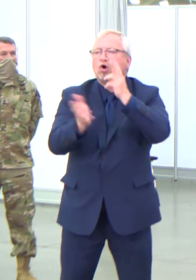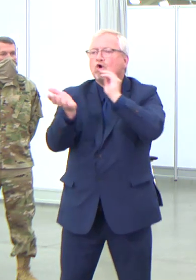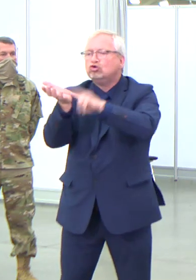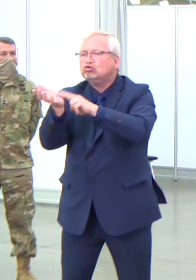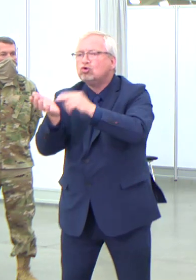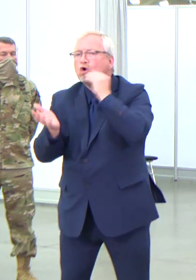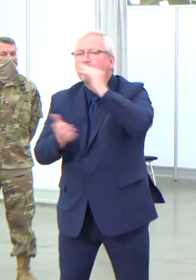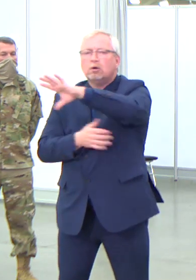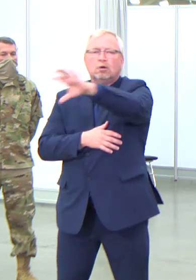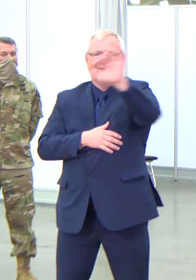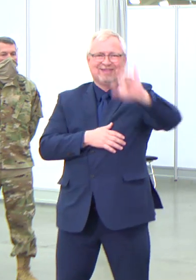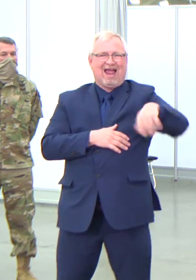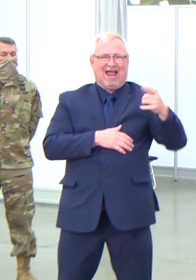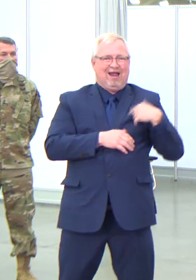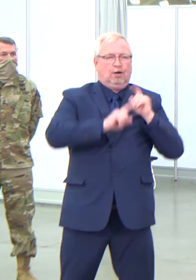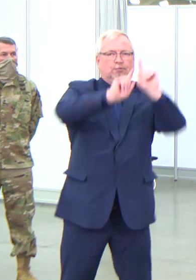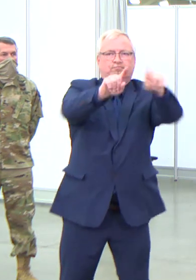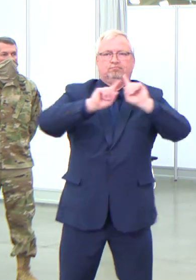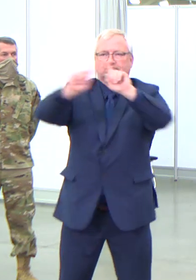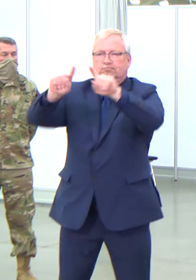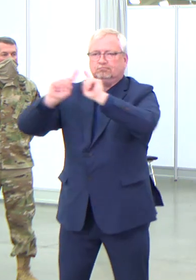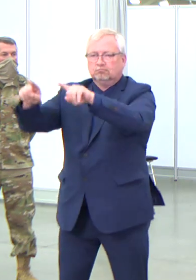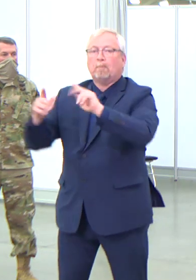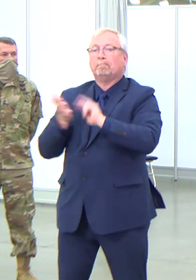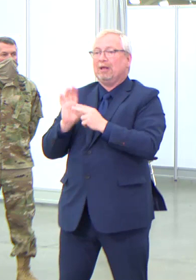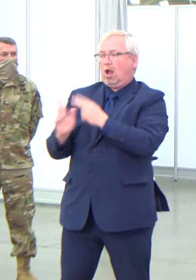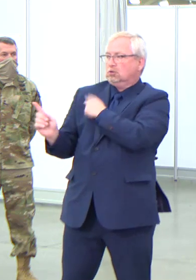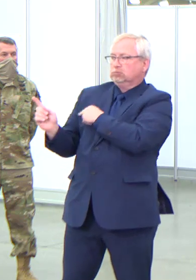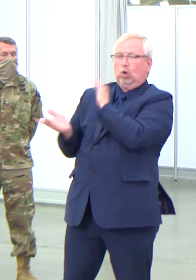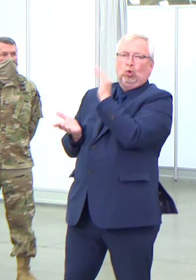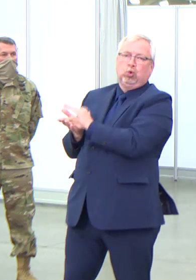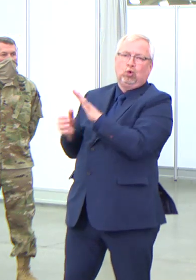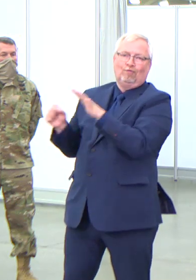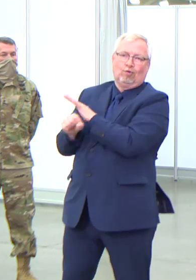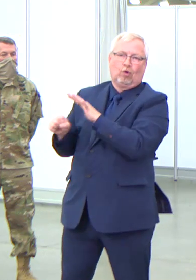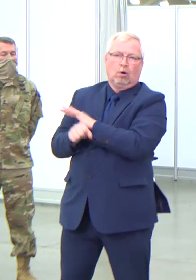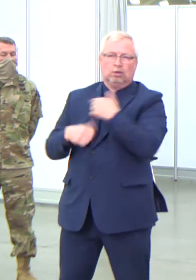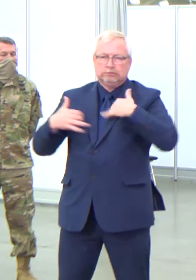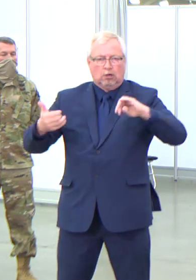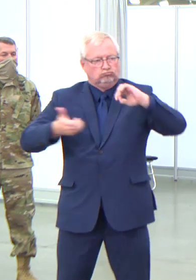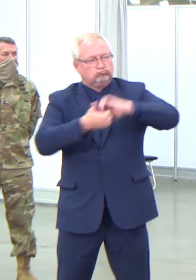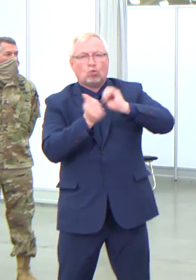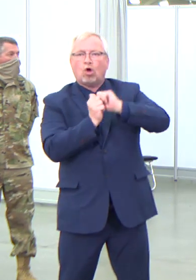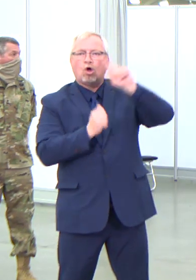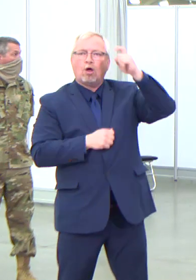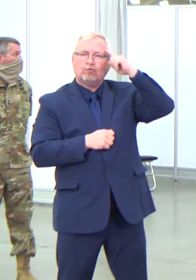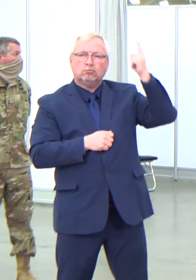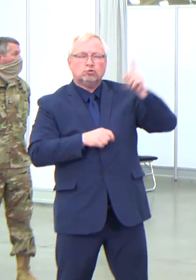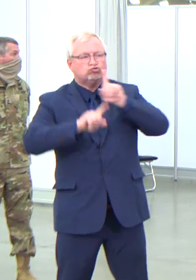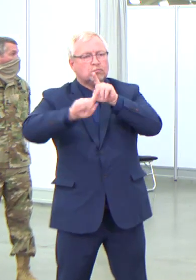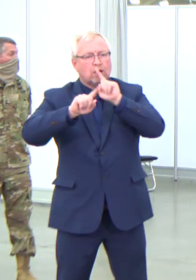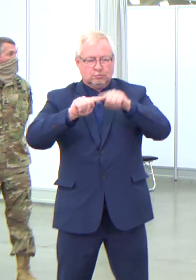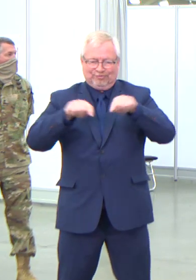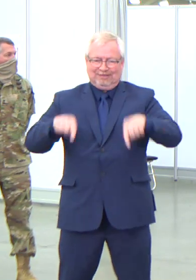need it in long-term care facilities. So thank you very much, Governor, for your leadership, and we look forward to partnering with you throughout the rest of this response to this